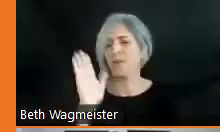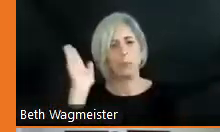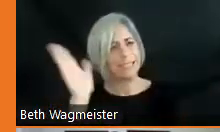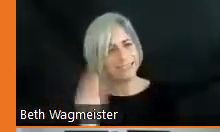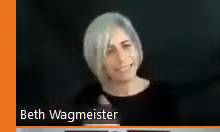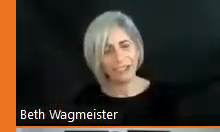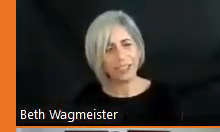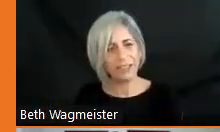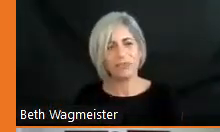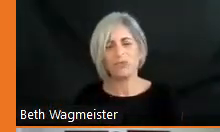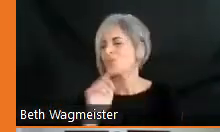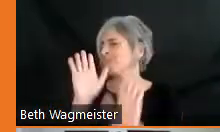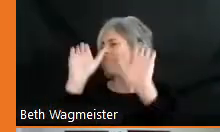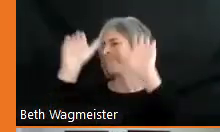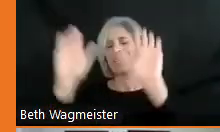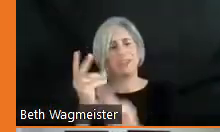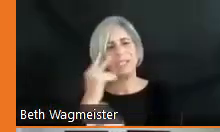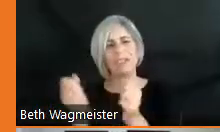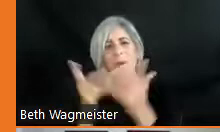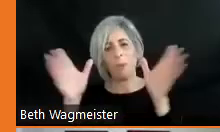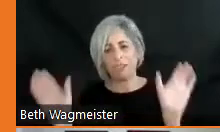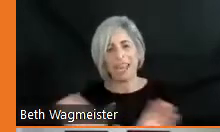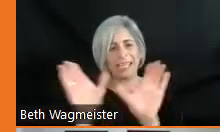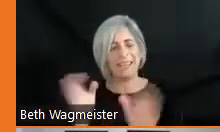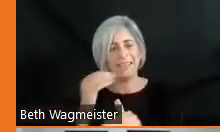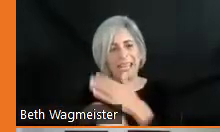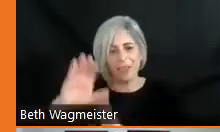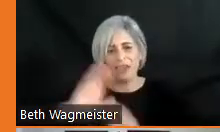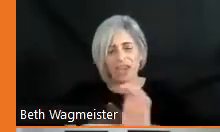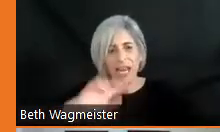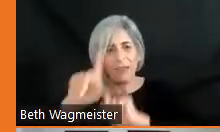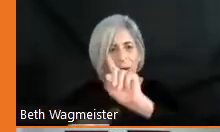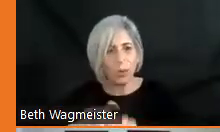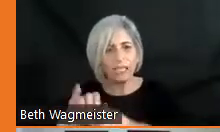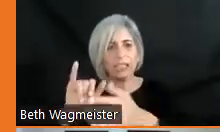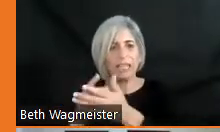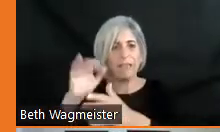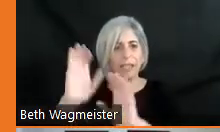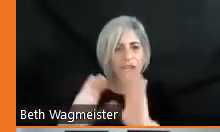was fantastic to see so much activity and questions coming from the chat.